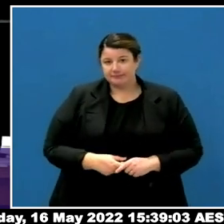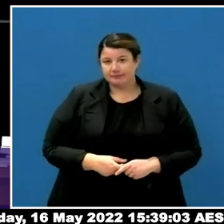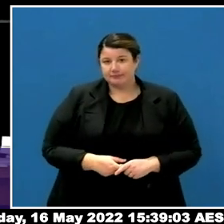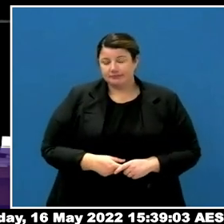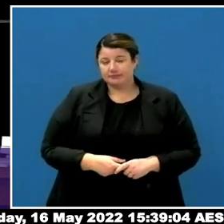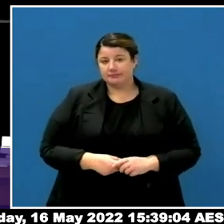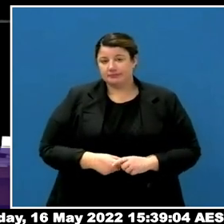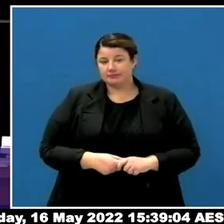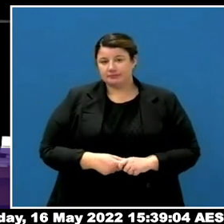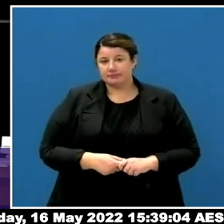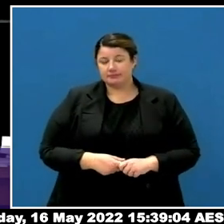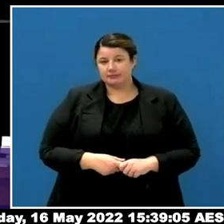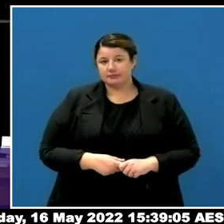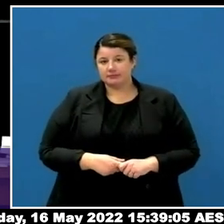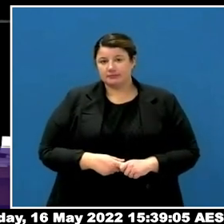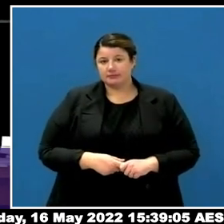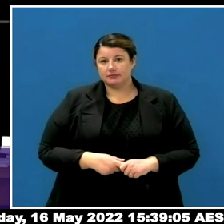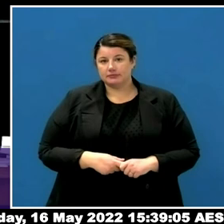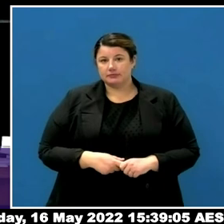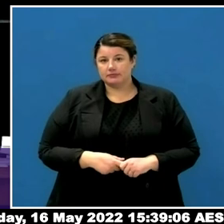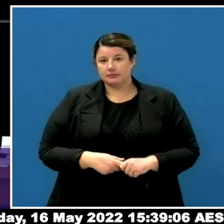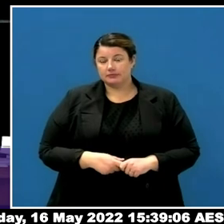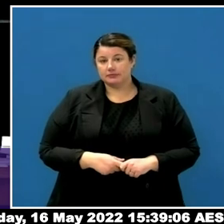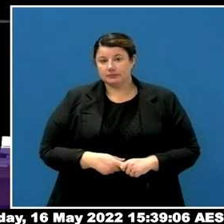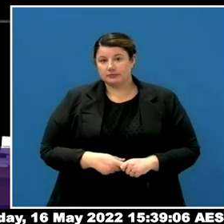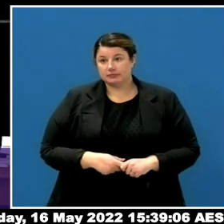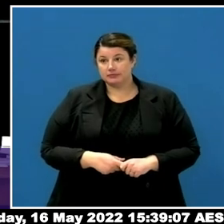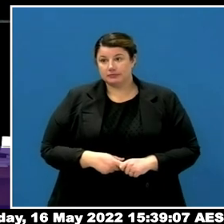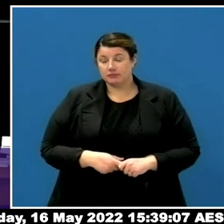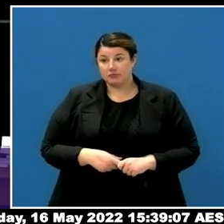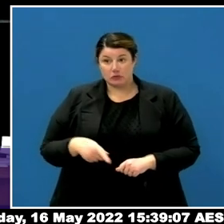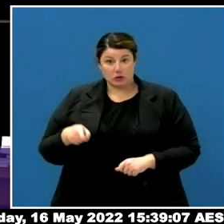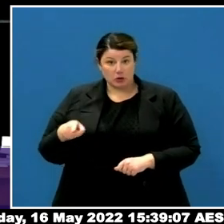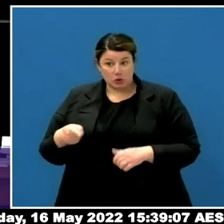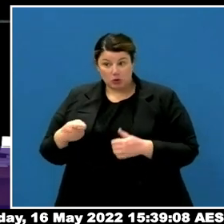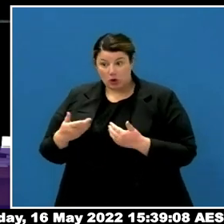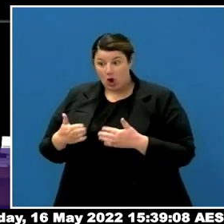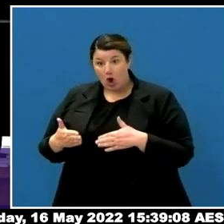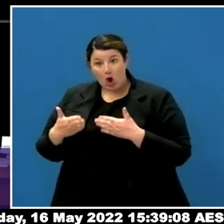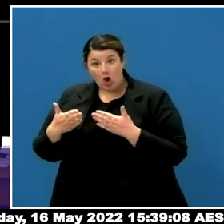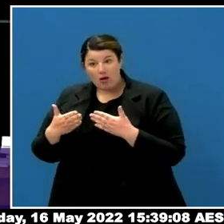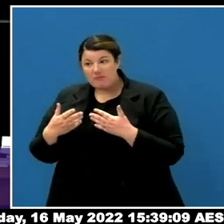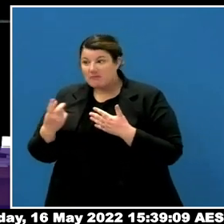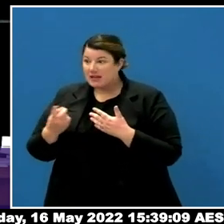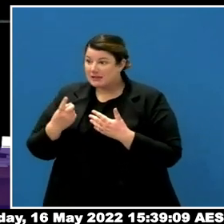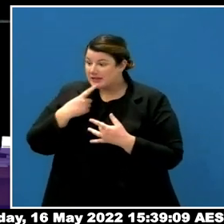So you were never offered an apology beyond what you describe as he apologised,and you